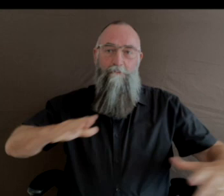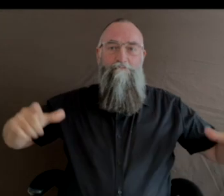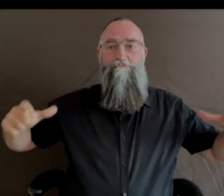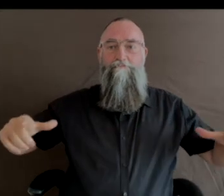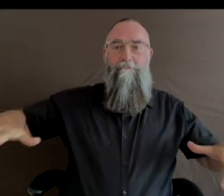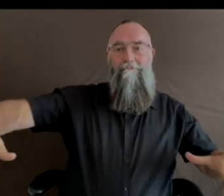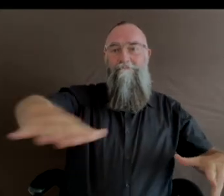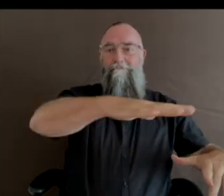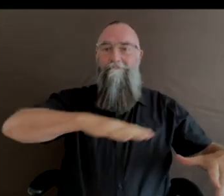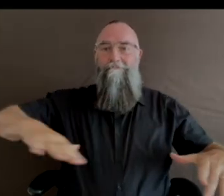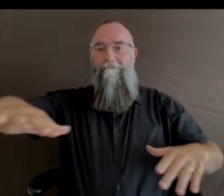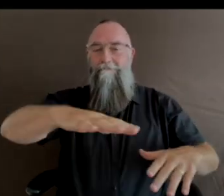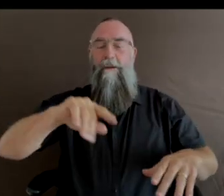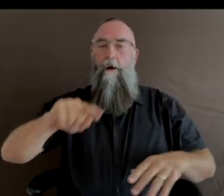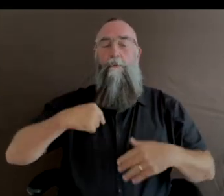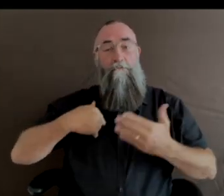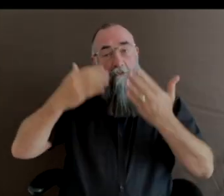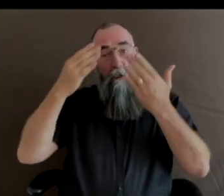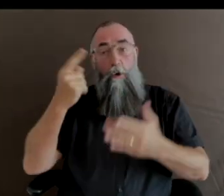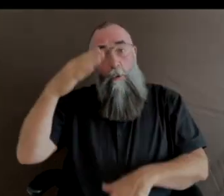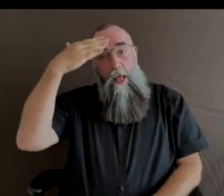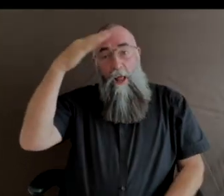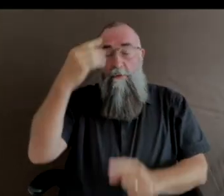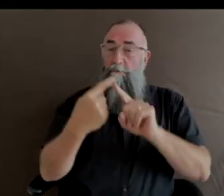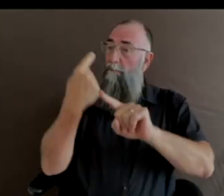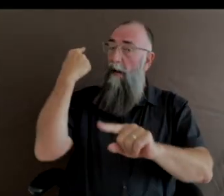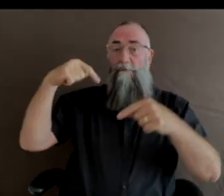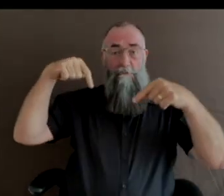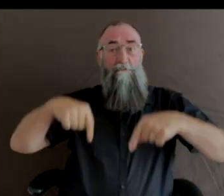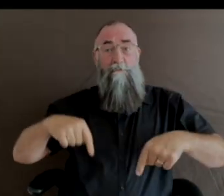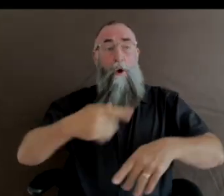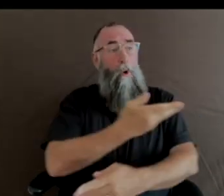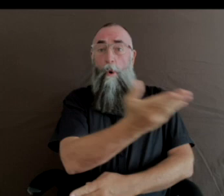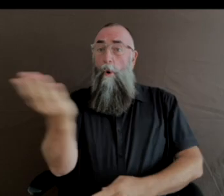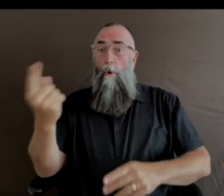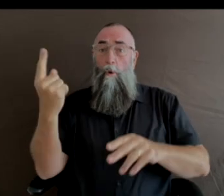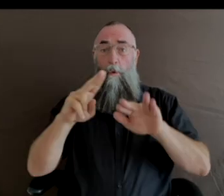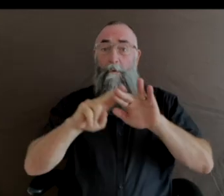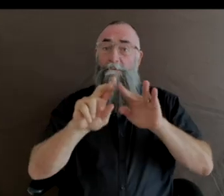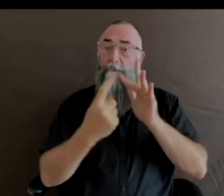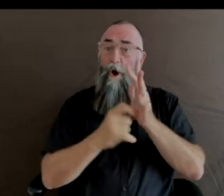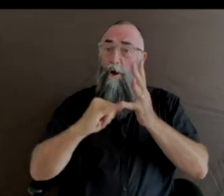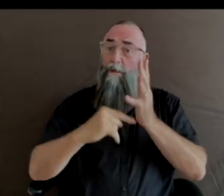We pay respect to Elders past and present and all First Nations people who have told their storeys on these